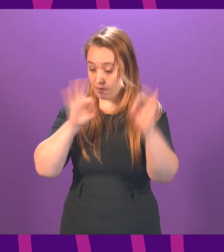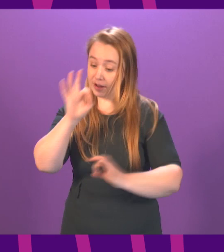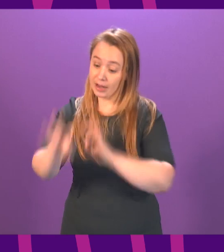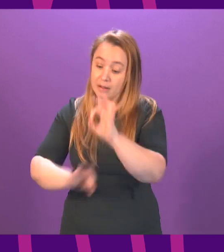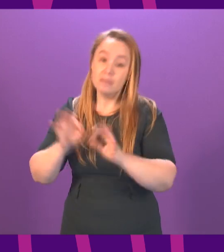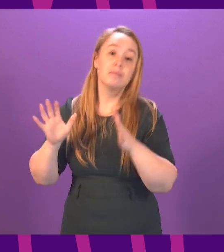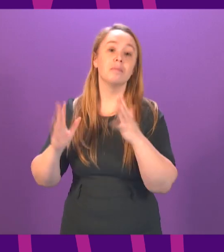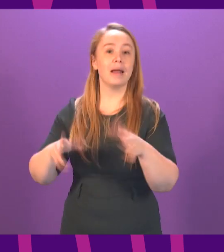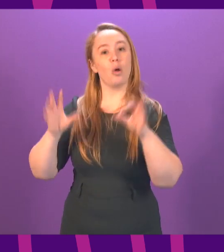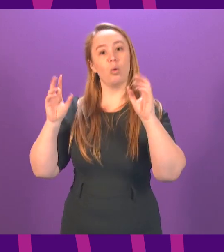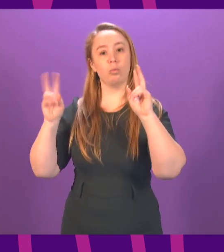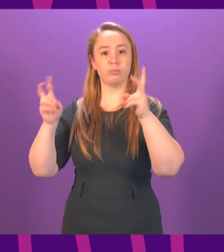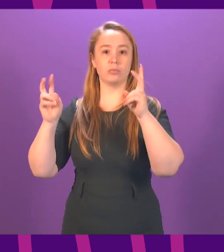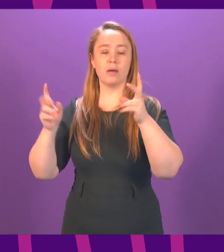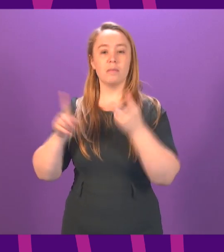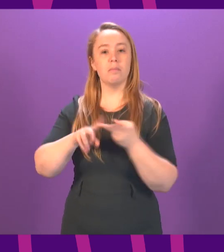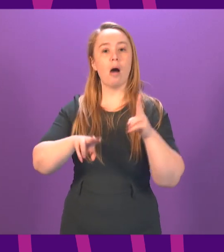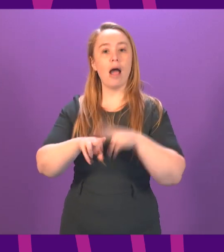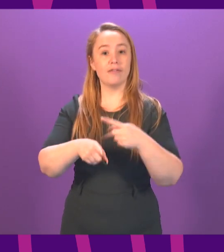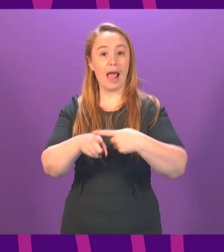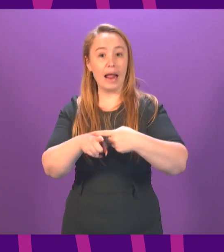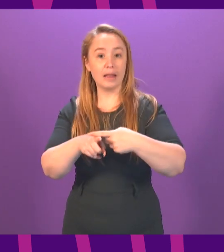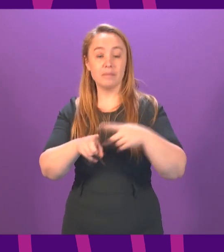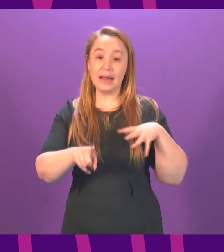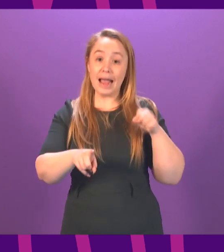has now caught up with us in relation to care home vaccinations, that is good news. However, the fact